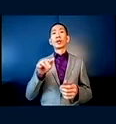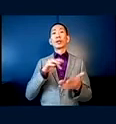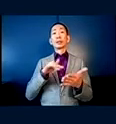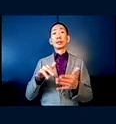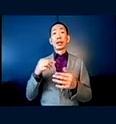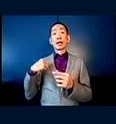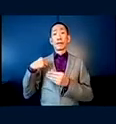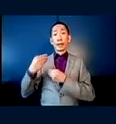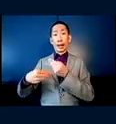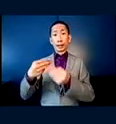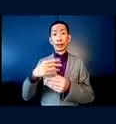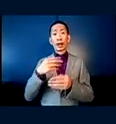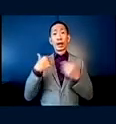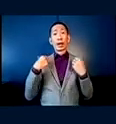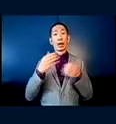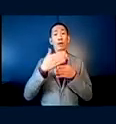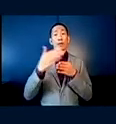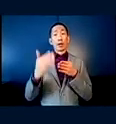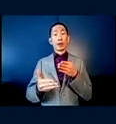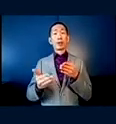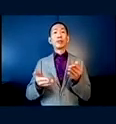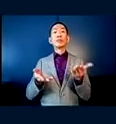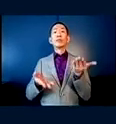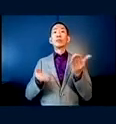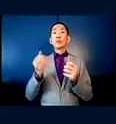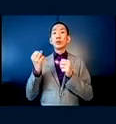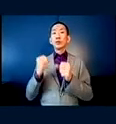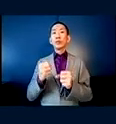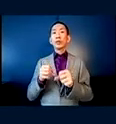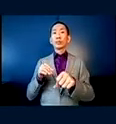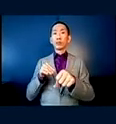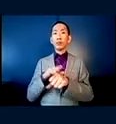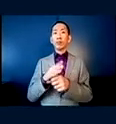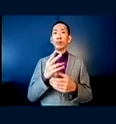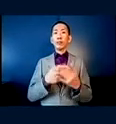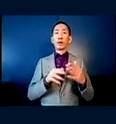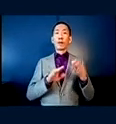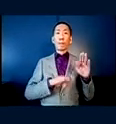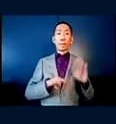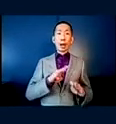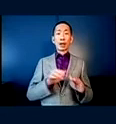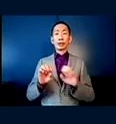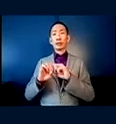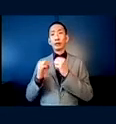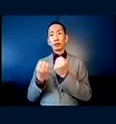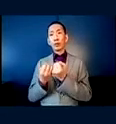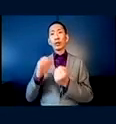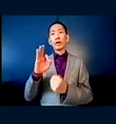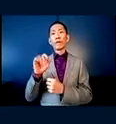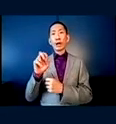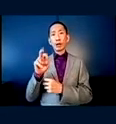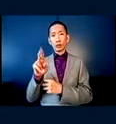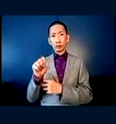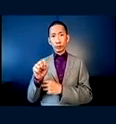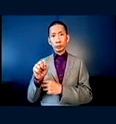SO THUS THE STUDY OF ANCESTRY AND HEALTH OUTCOMES MAY STRONGLY ENTAIL BIOLOGICAL AND ALSO